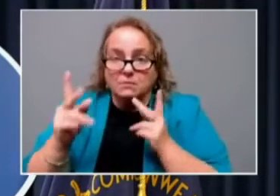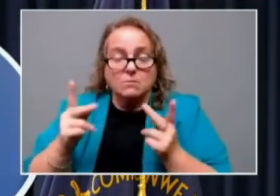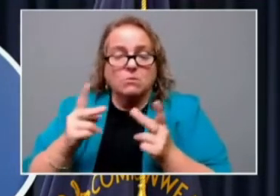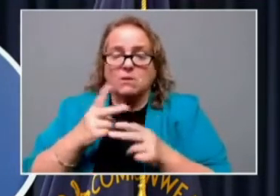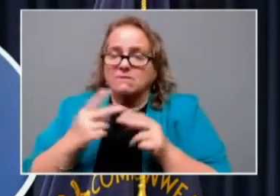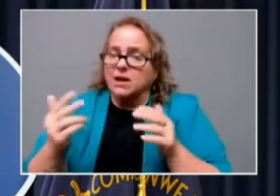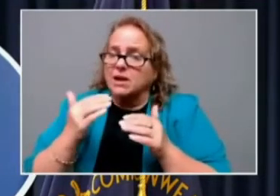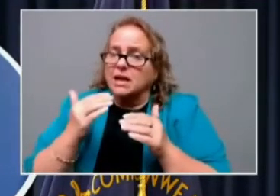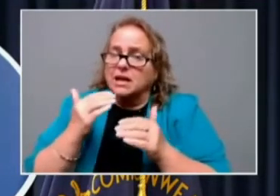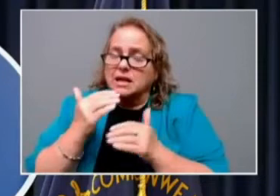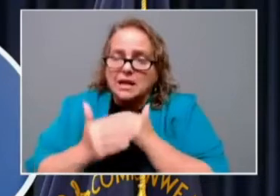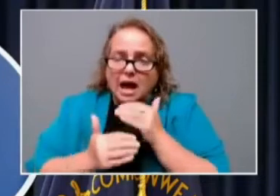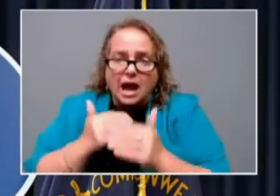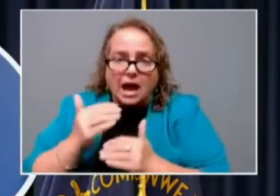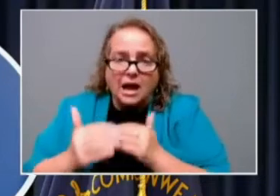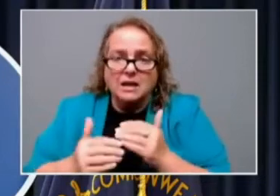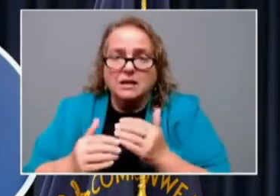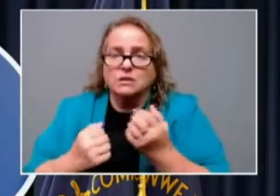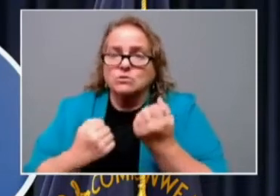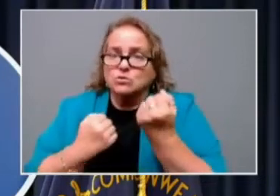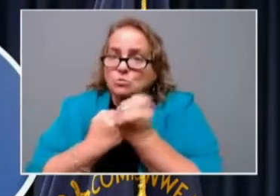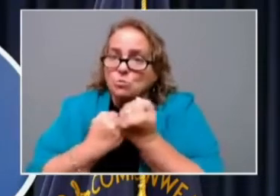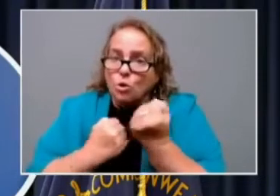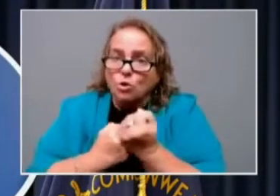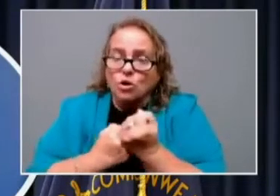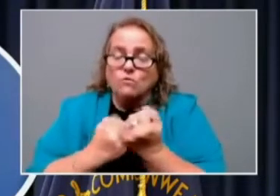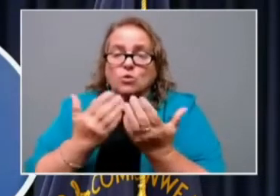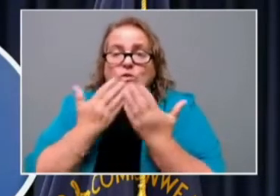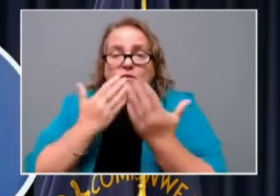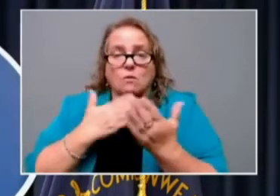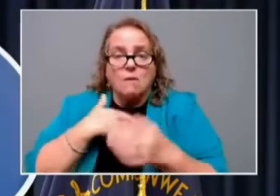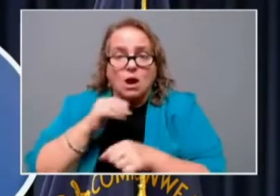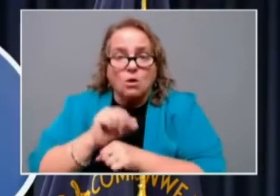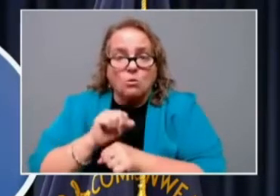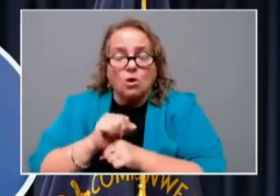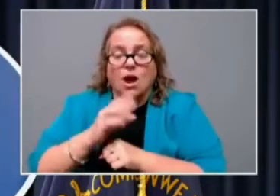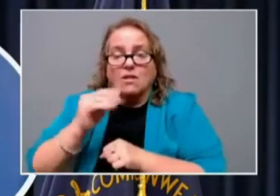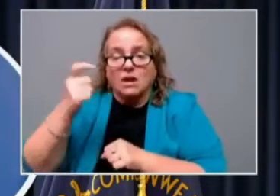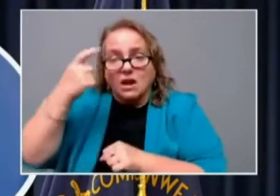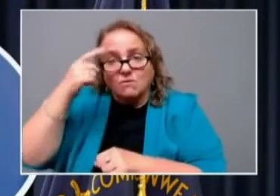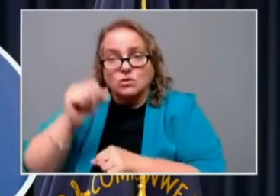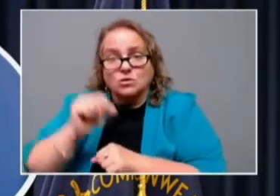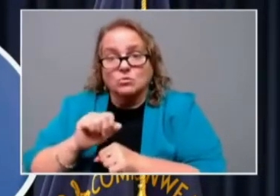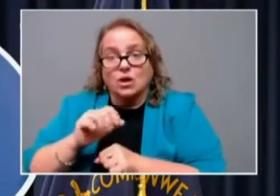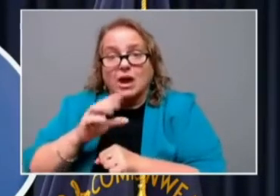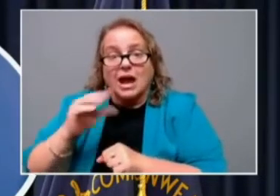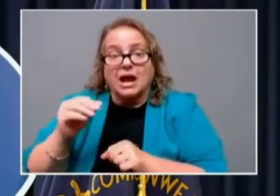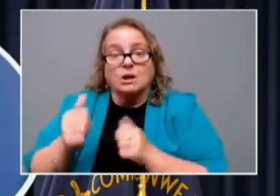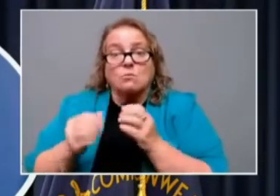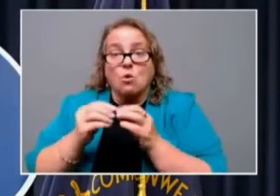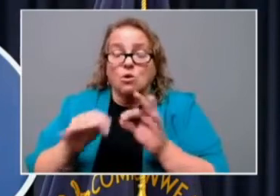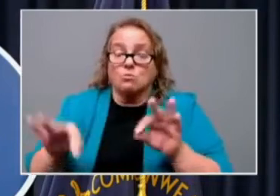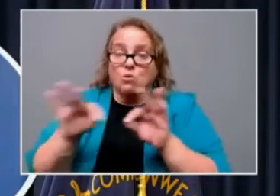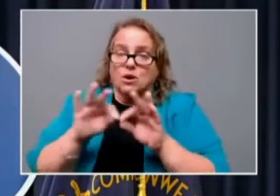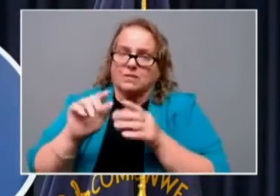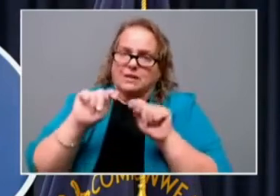words of gratitude for the work I've done. The governor's done. But more importantly, the teams that we lead and and the many hundreds of people who are